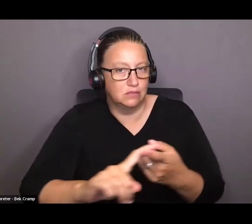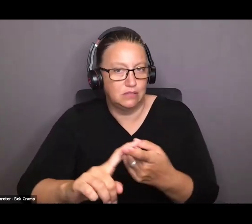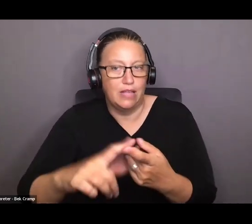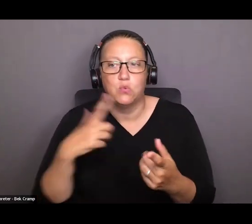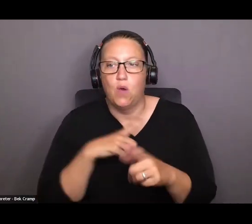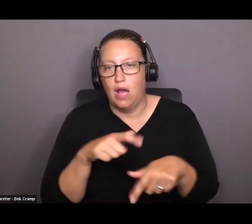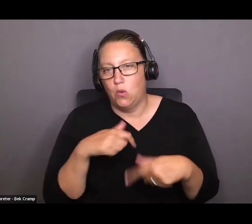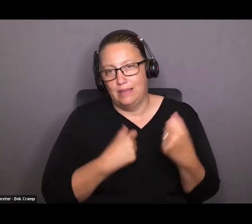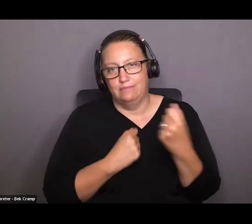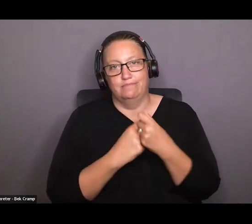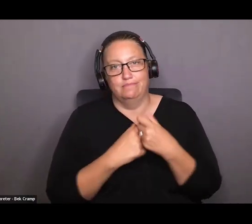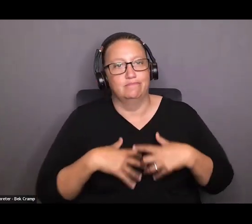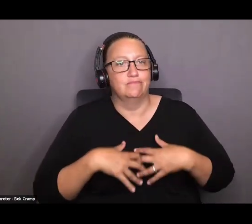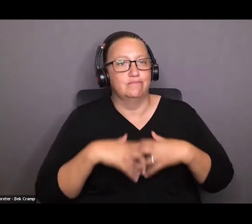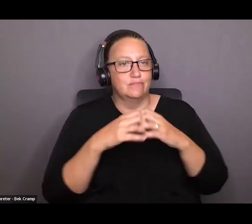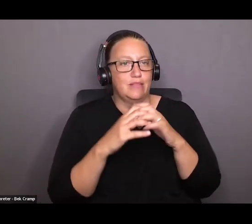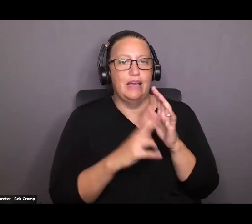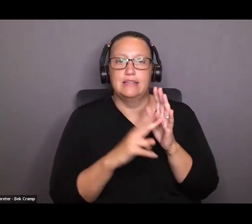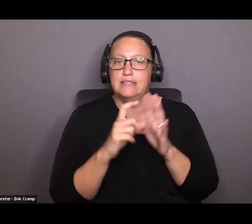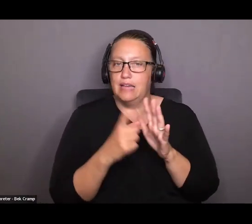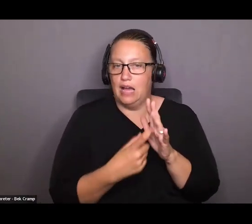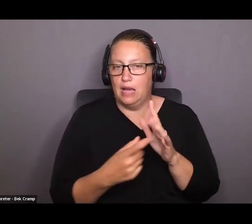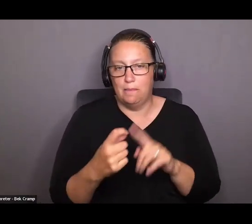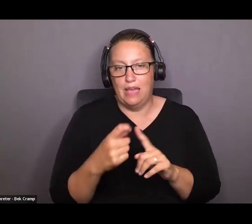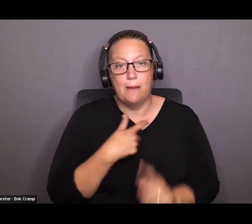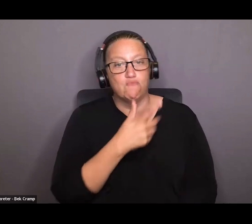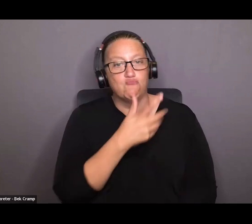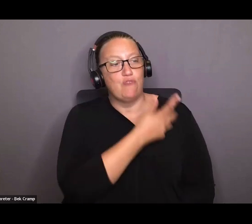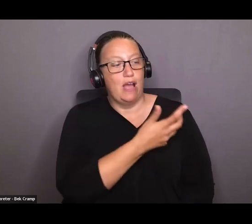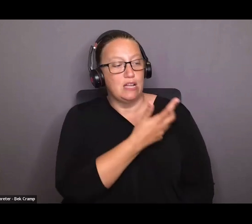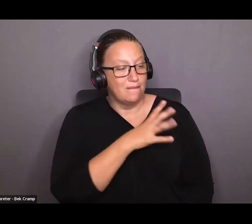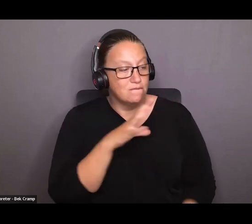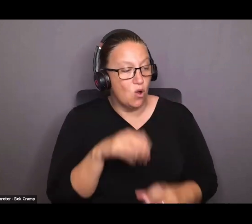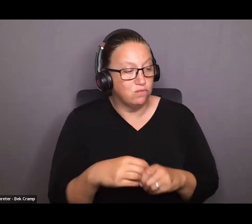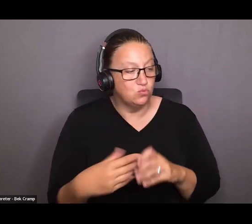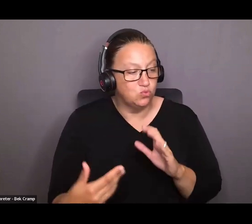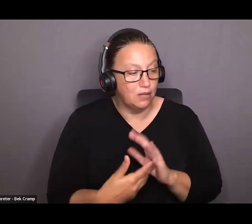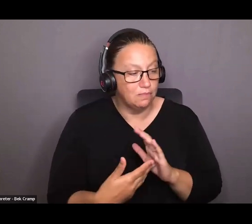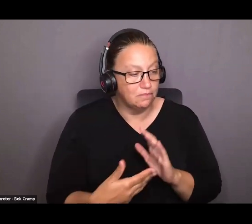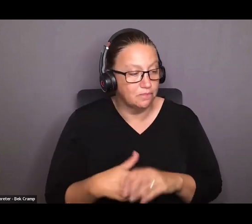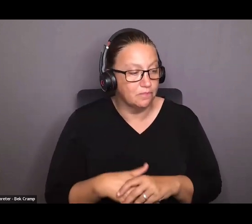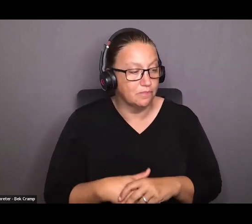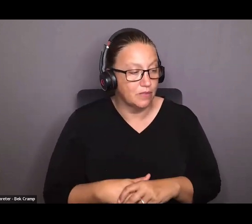And I'm really proud to be part of this event. Today we trust that the NDRP will facilitate